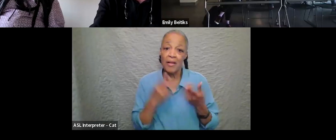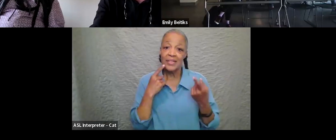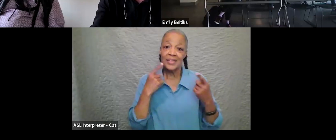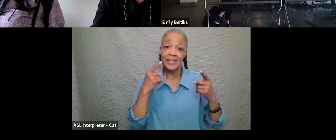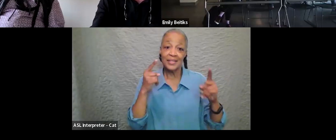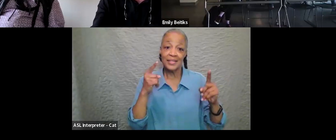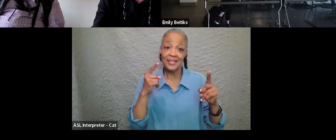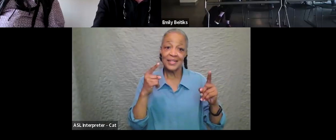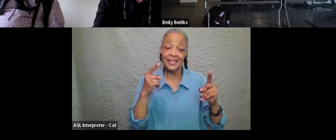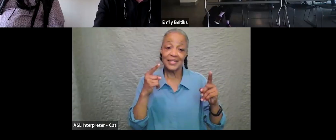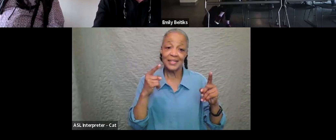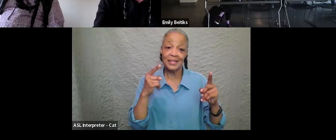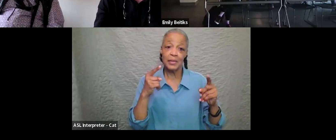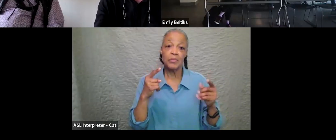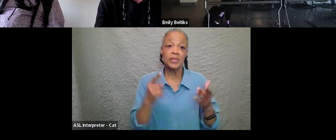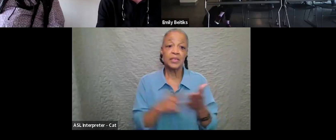at worst, you know, complete failure.